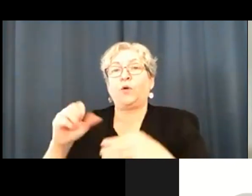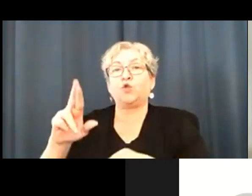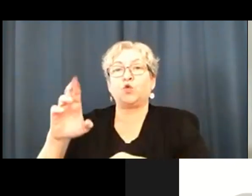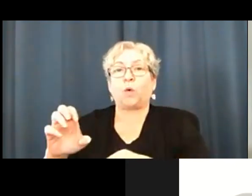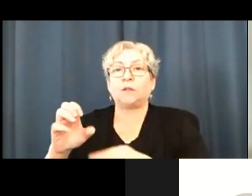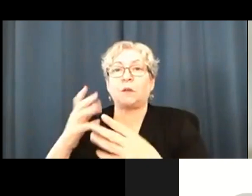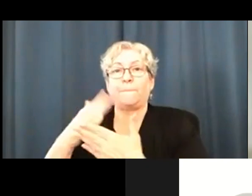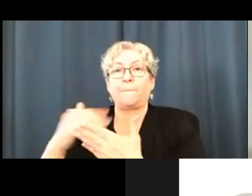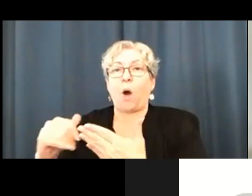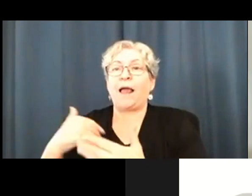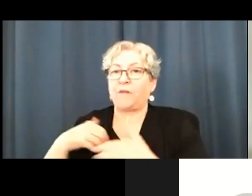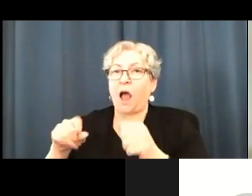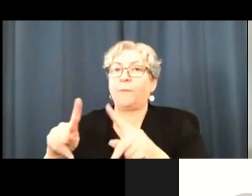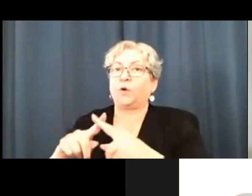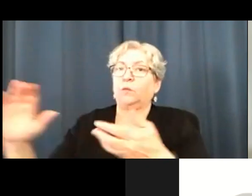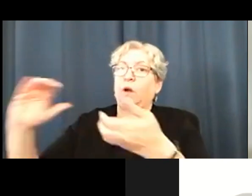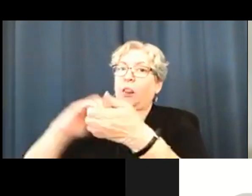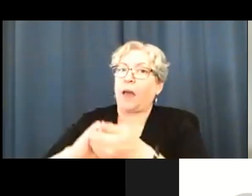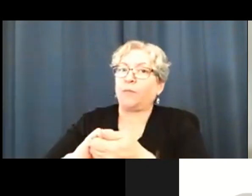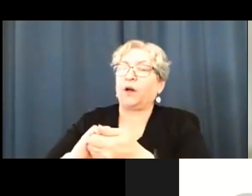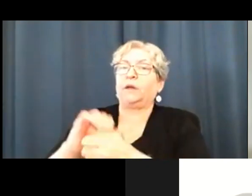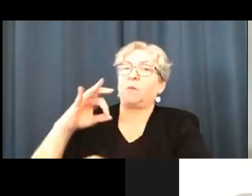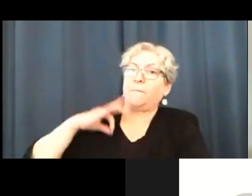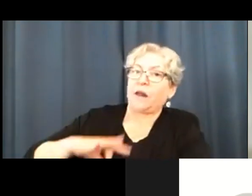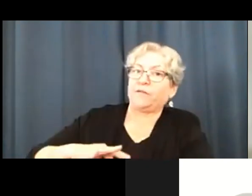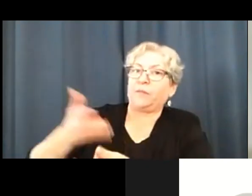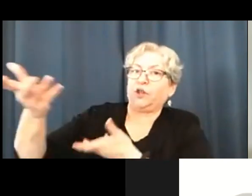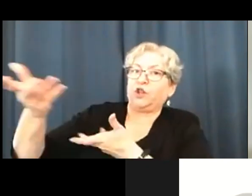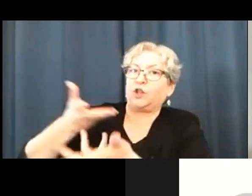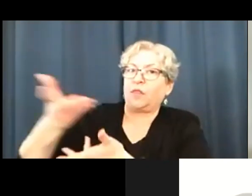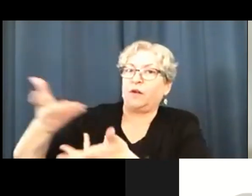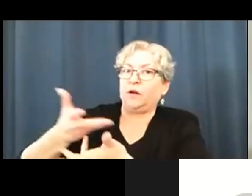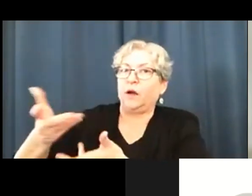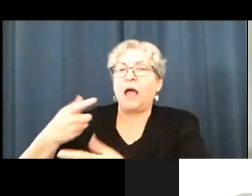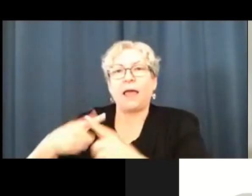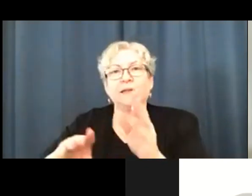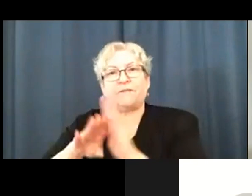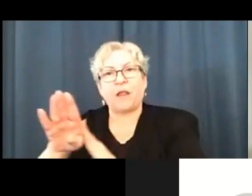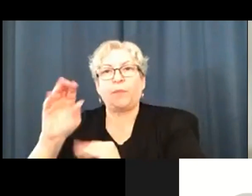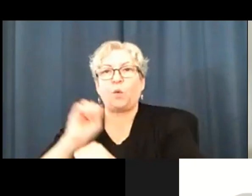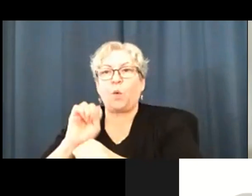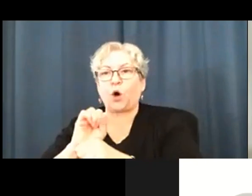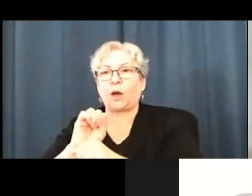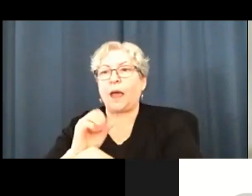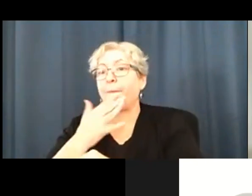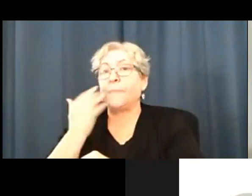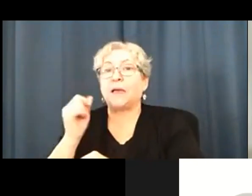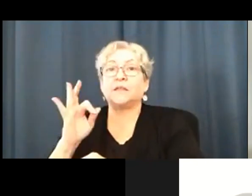there's the opportunity to collaborate to benefit from each other's advocacy and even development work and best of all the way to contribute back.